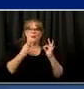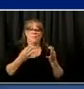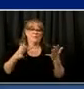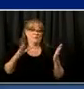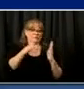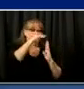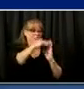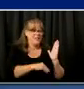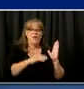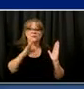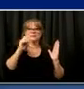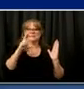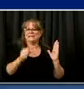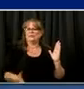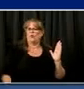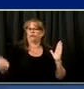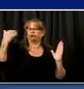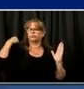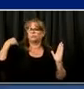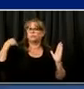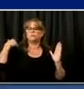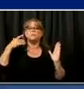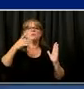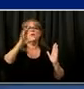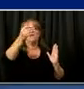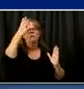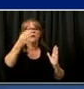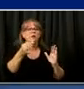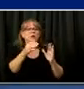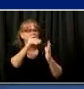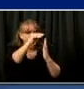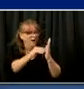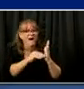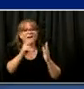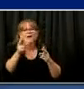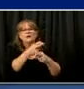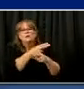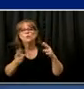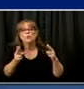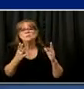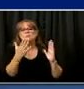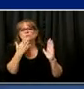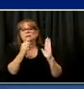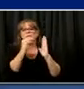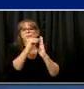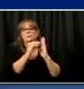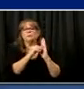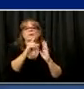please take a few minutes fill out the form go to census.gov for more information we want colorada